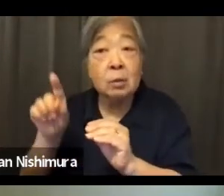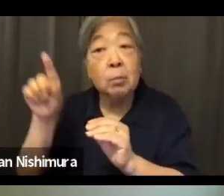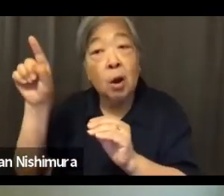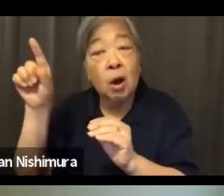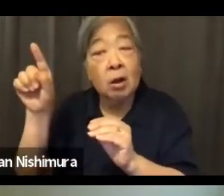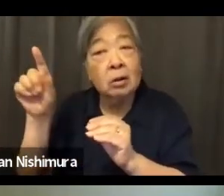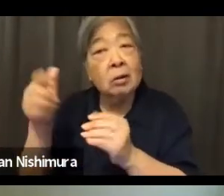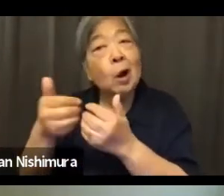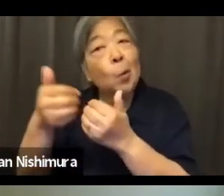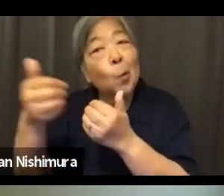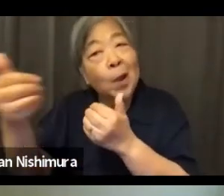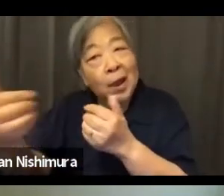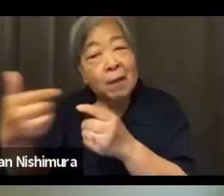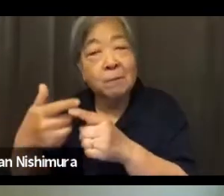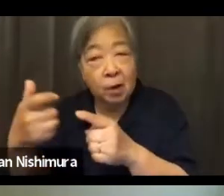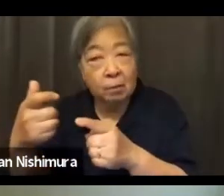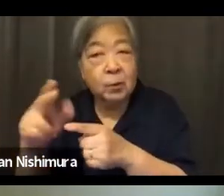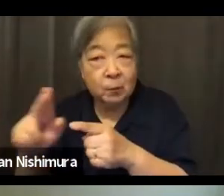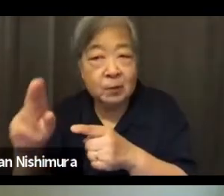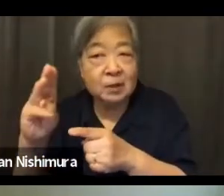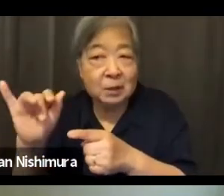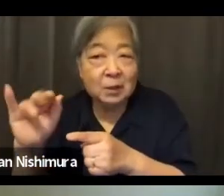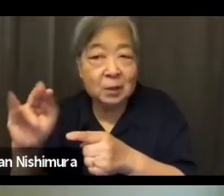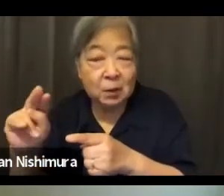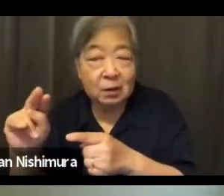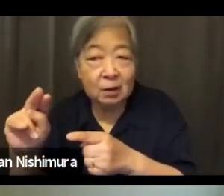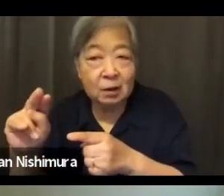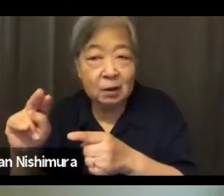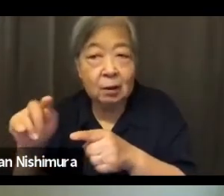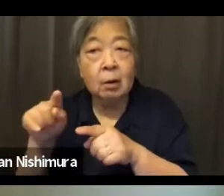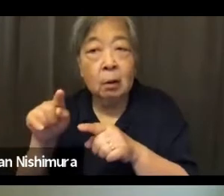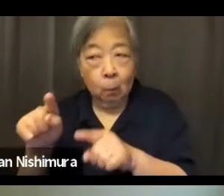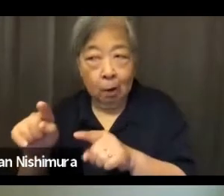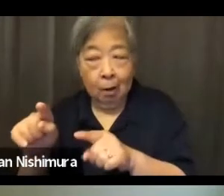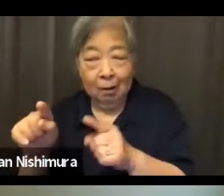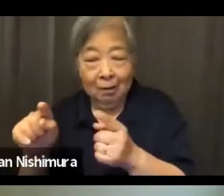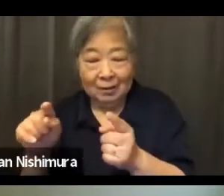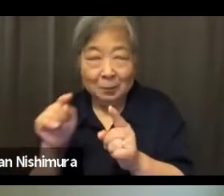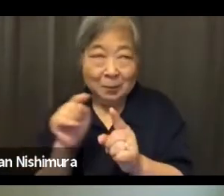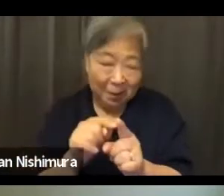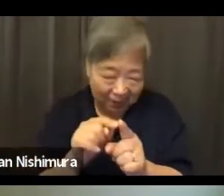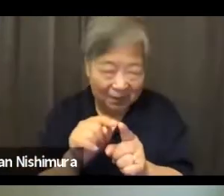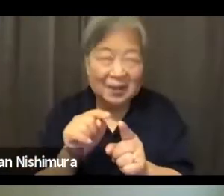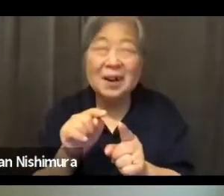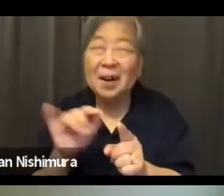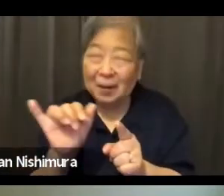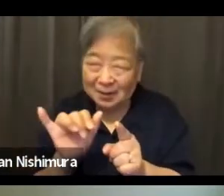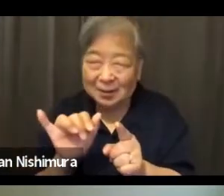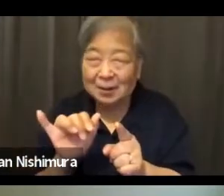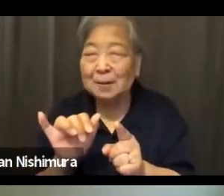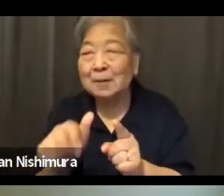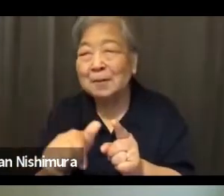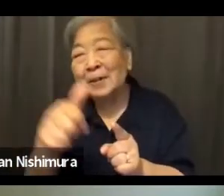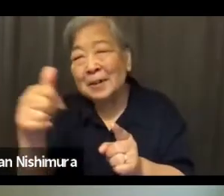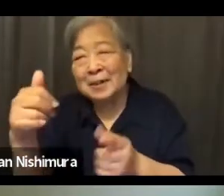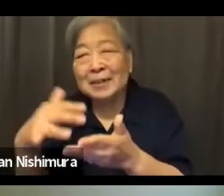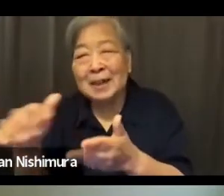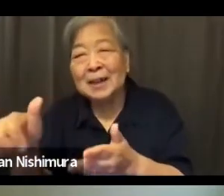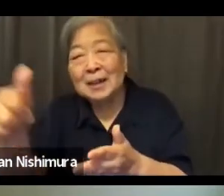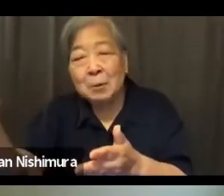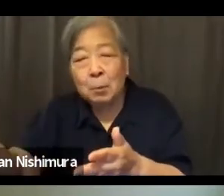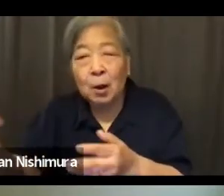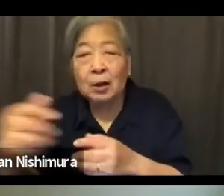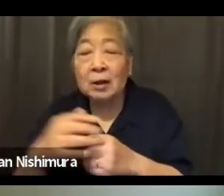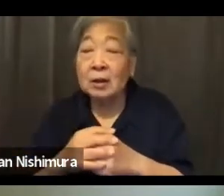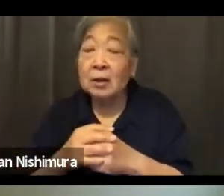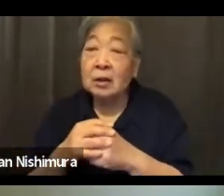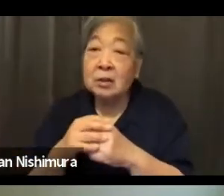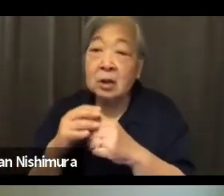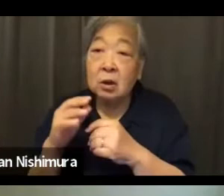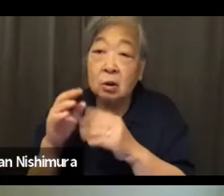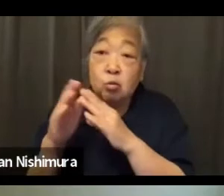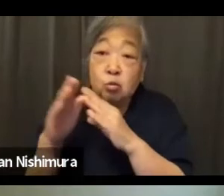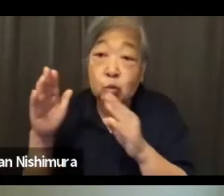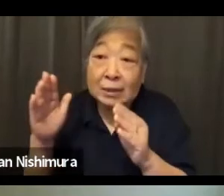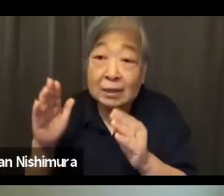of Minnesota while he was at the University of Minnesota, so residential and navigation,